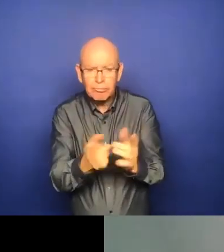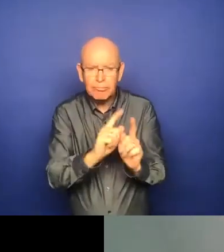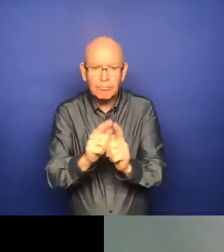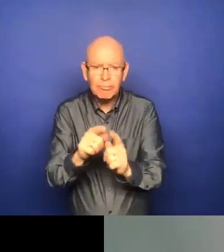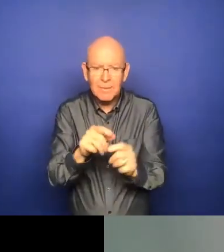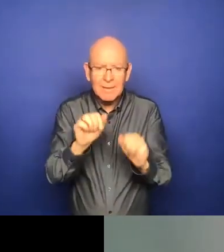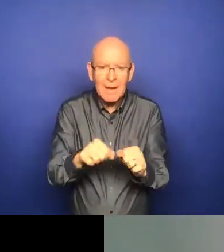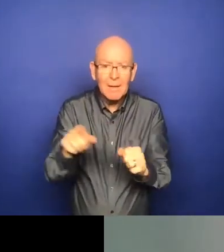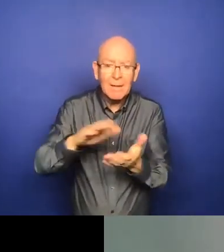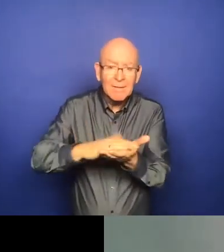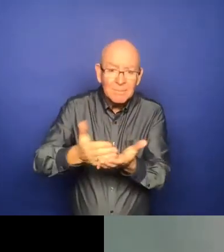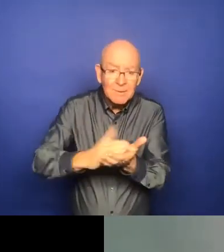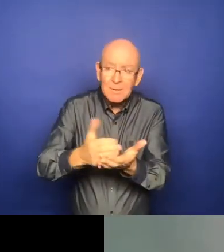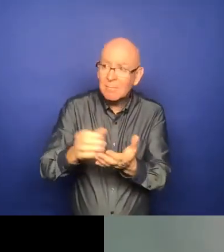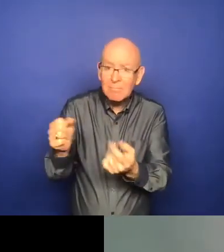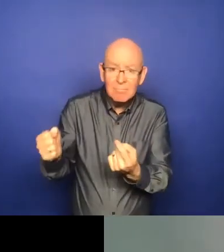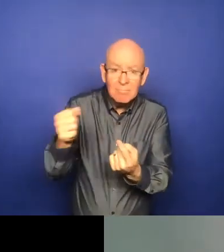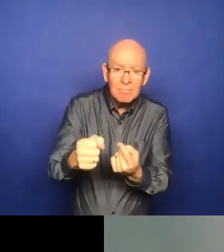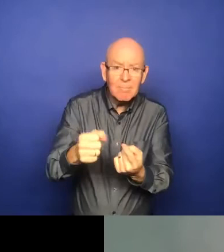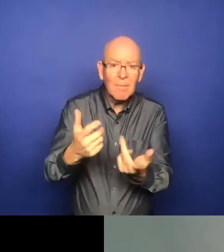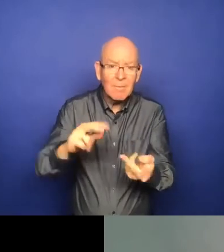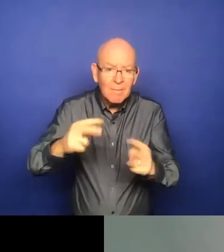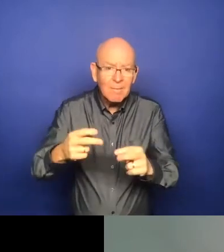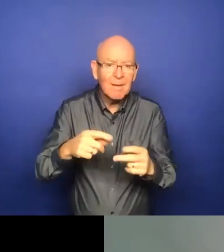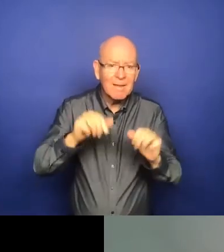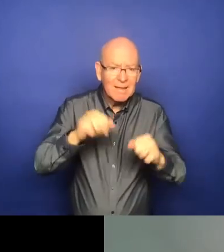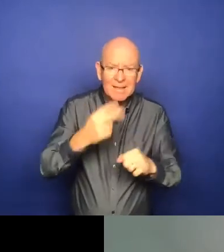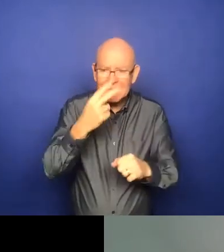very explicit strategy for translating the